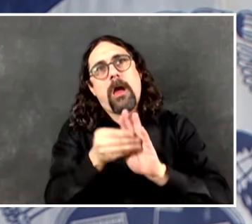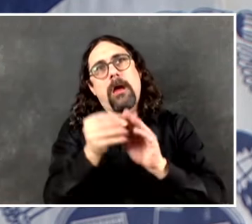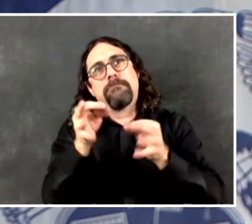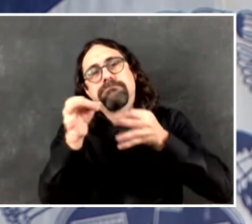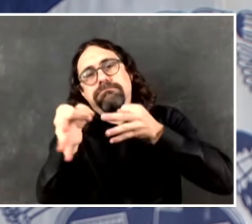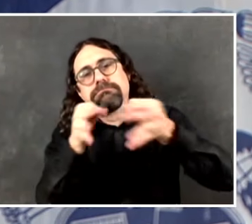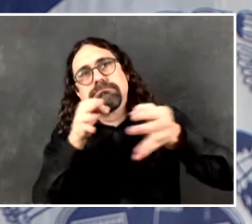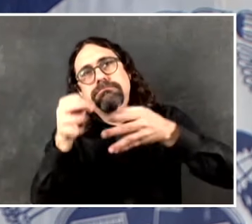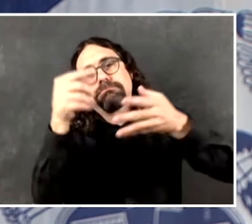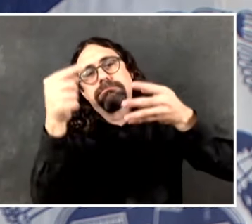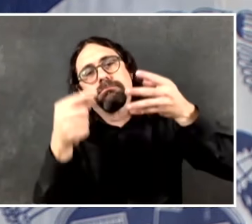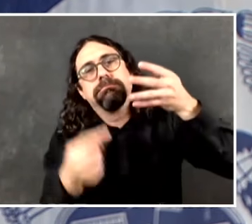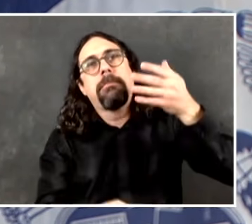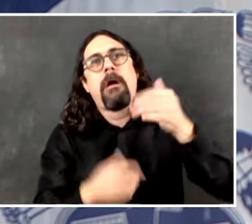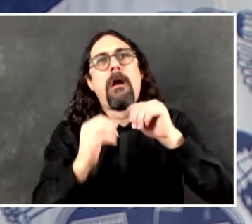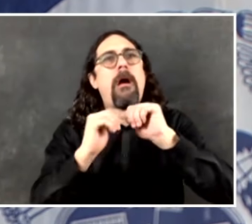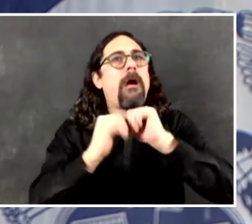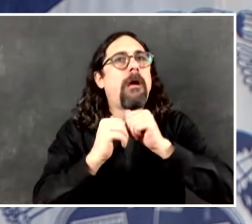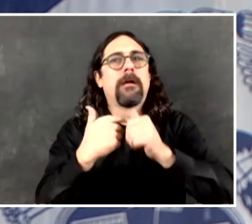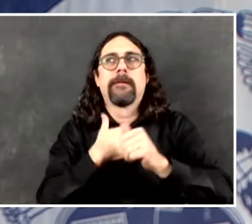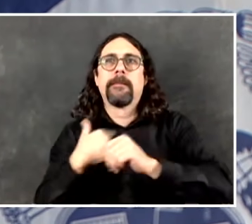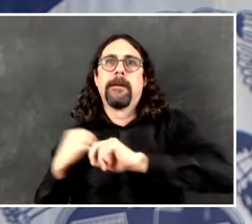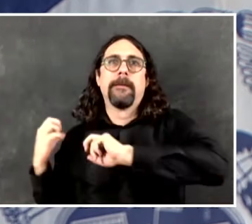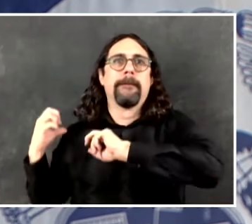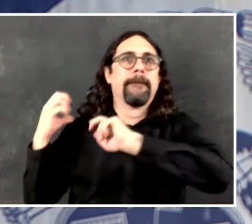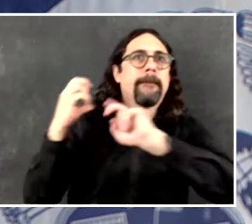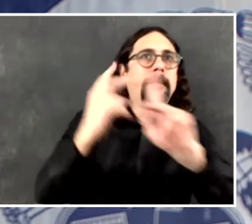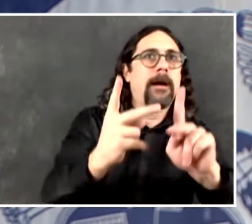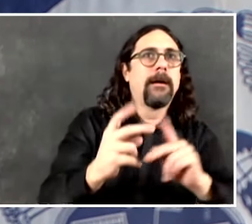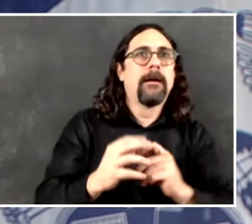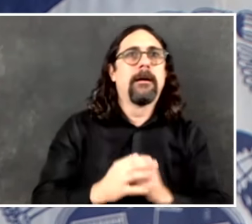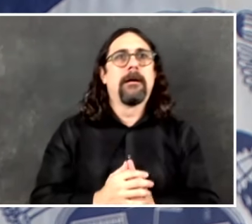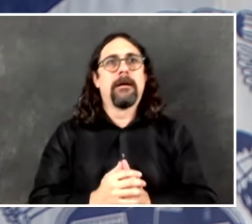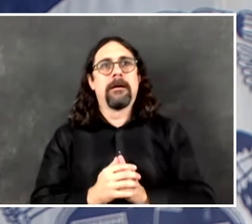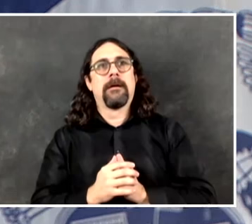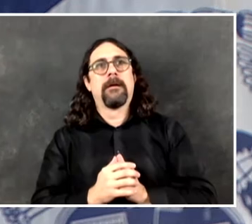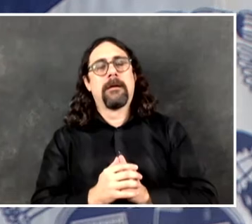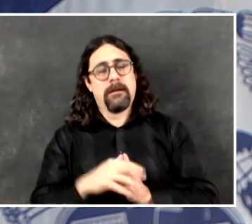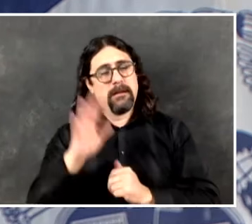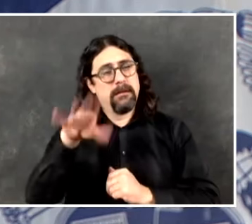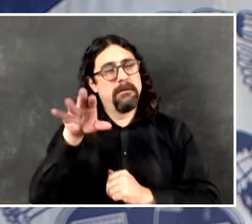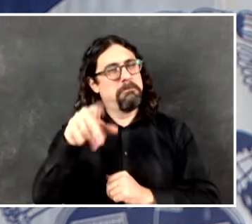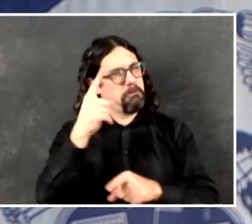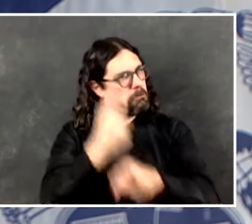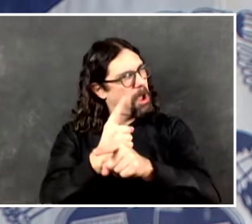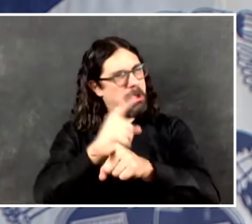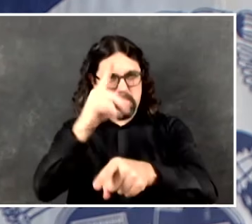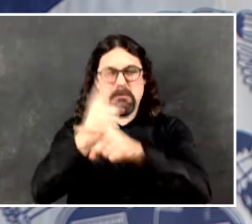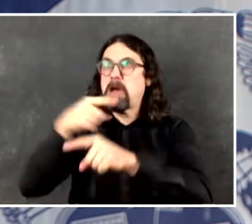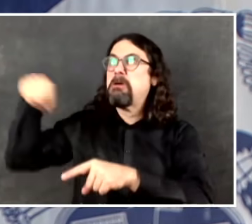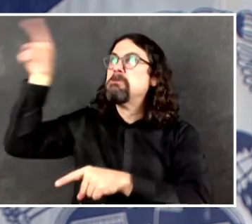RECOVERY LOOKS LIKE. SO, AGAIN, NOT JUST GET BACK TO